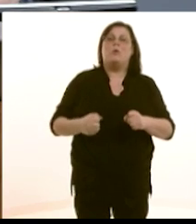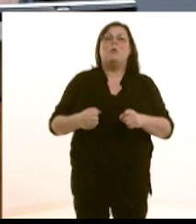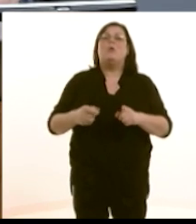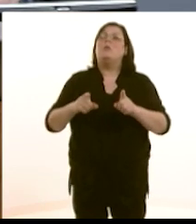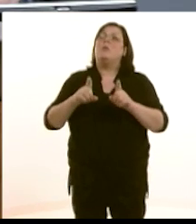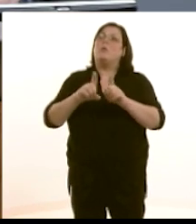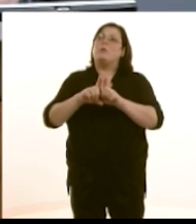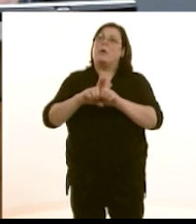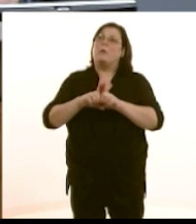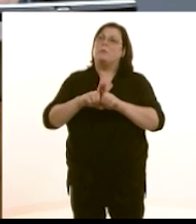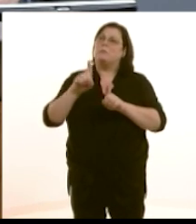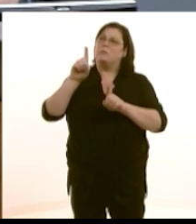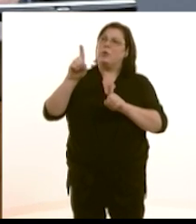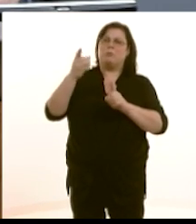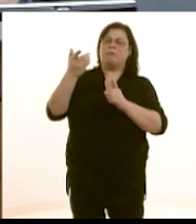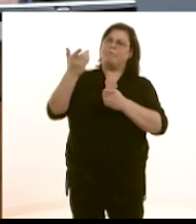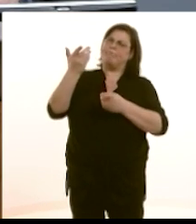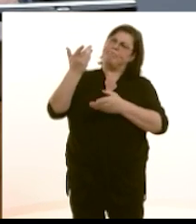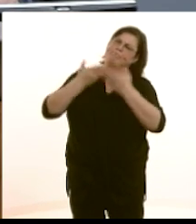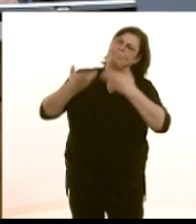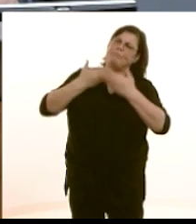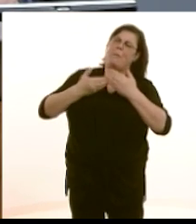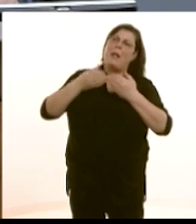to reflect, when you talk about council tax, on the fact that theyíve had a council tax